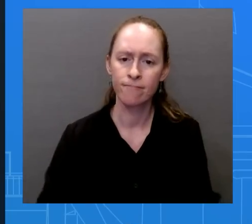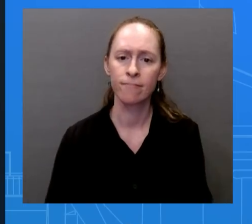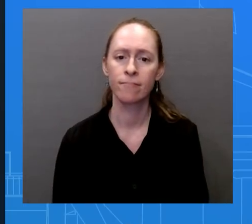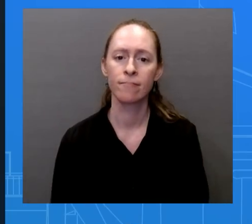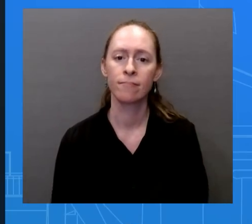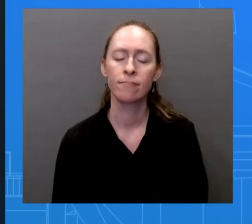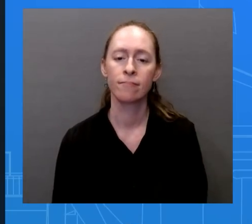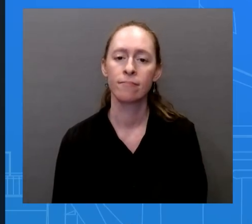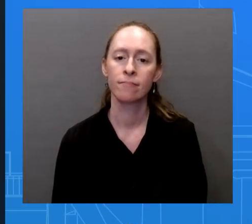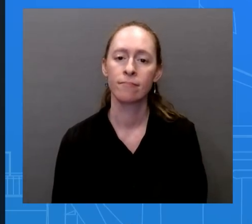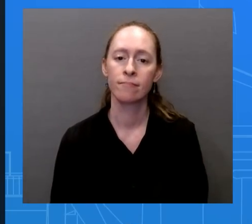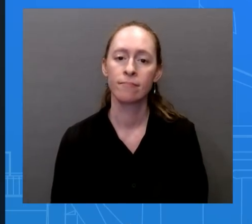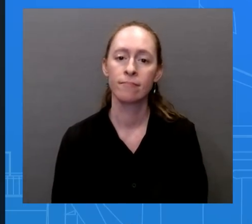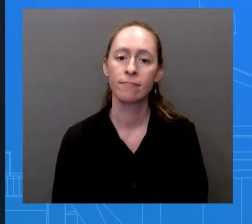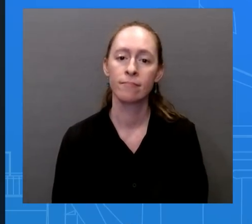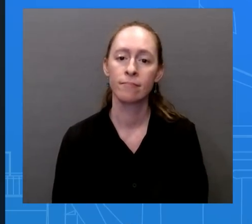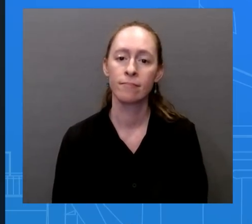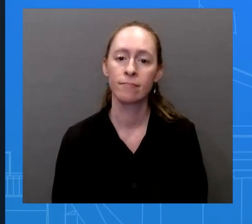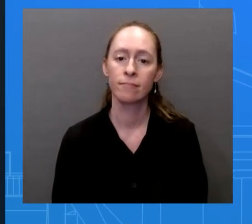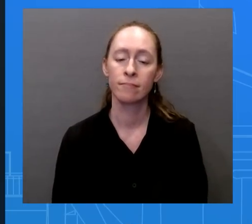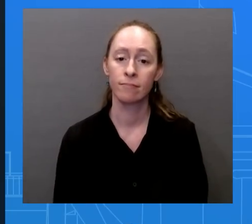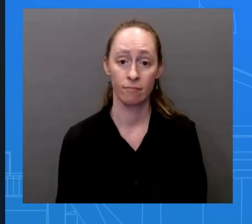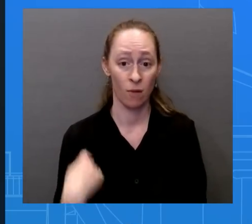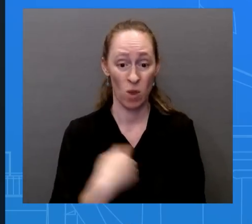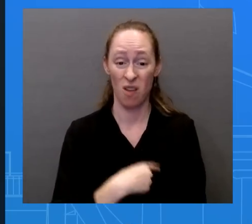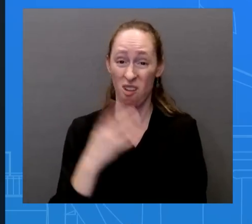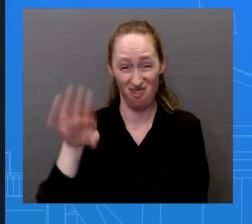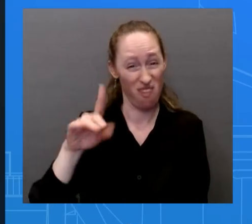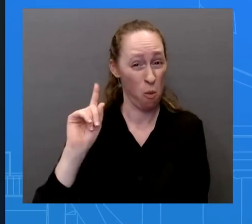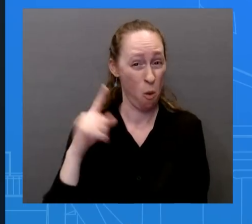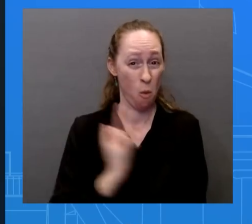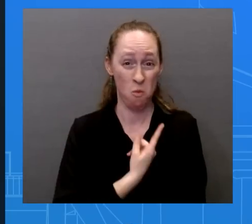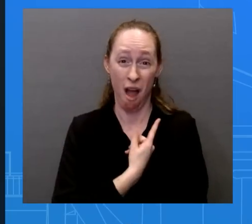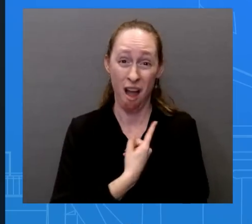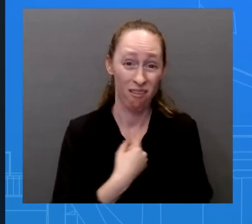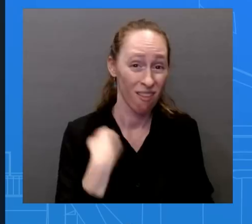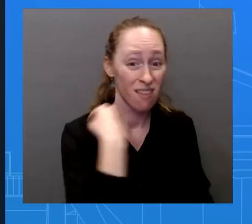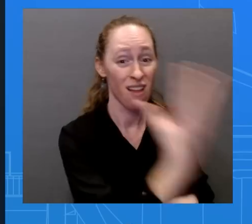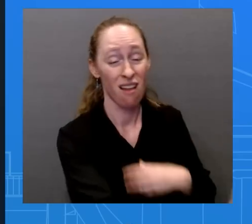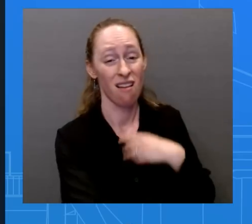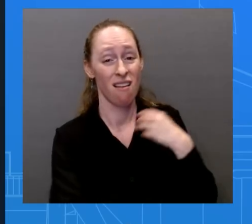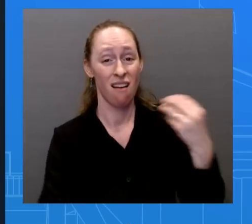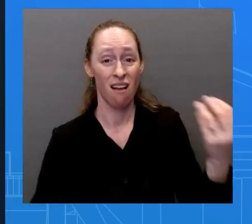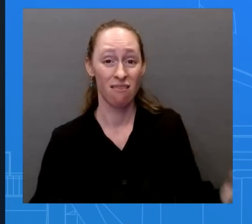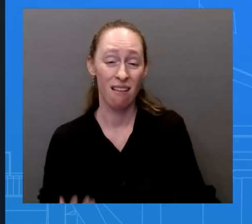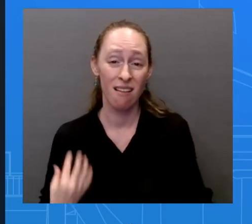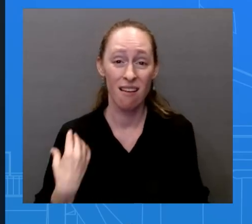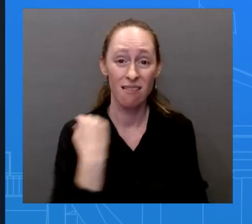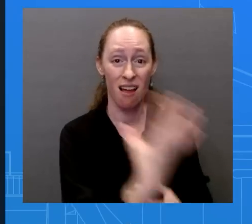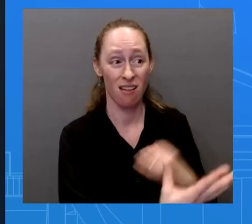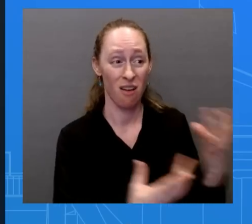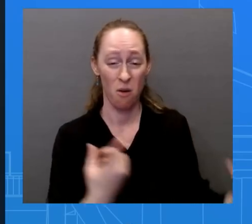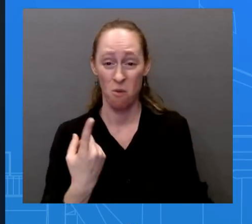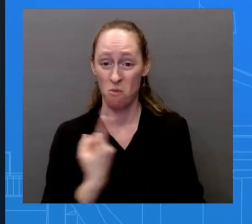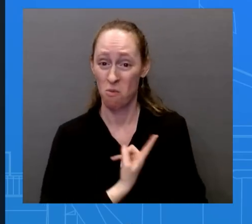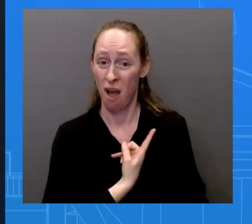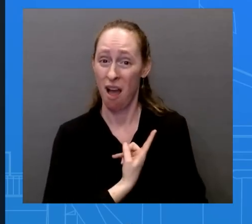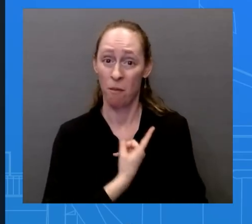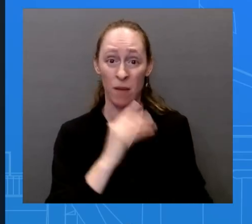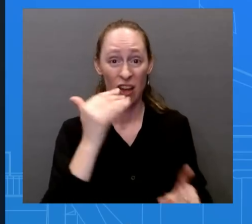that's given the most assistance to Haiti. And, again, we are going to review the government's request at this time.